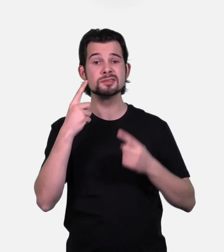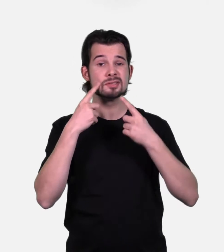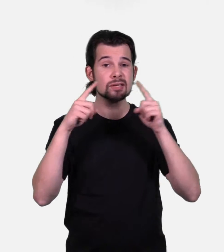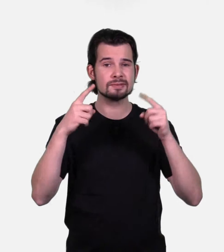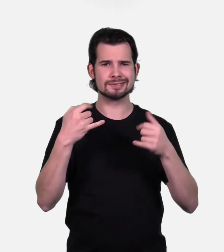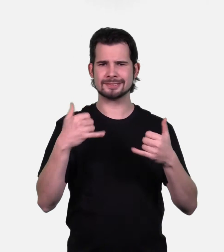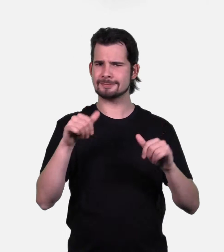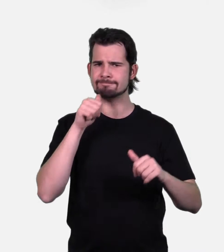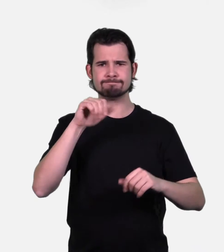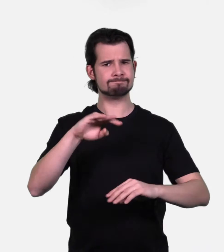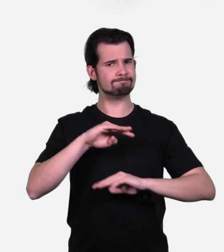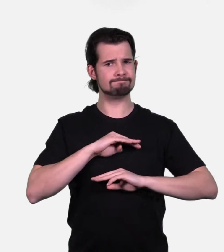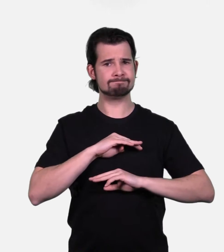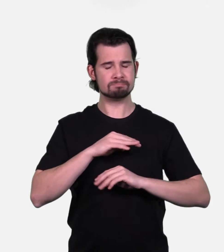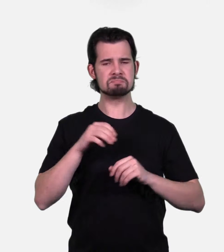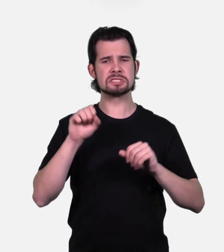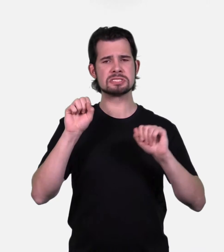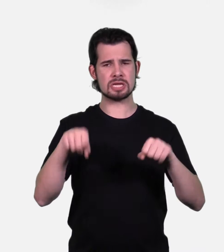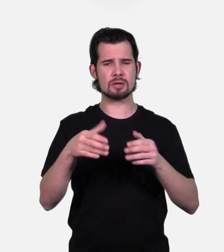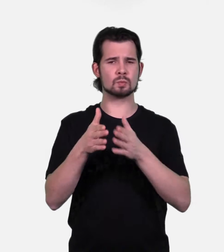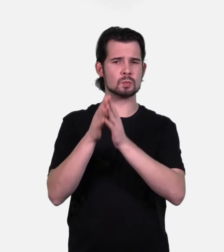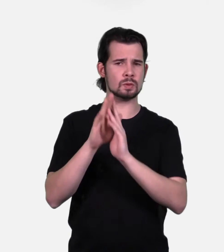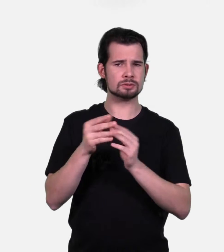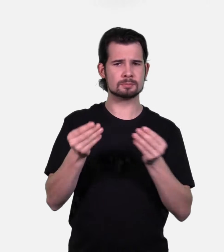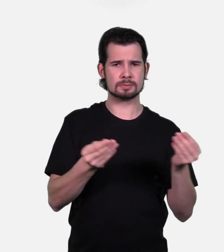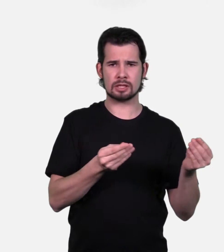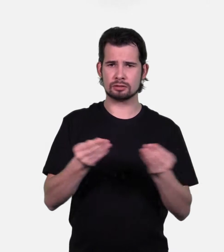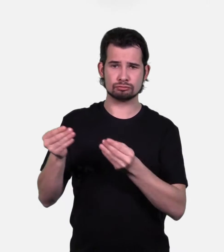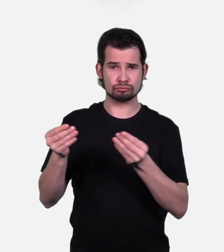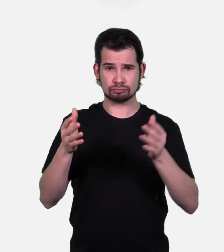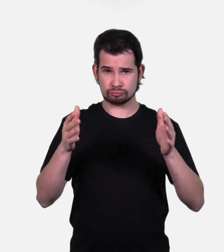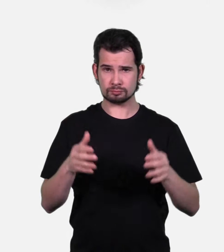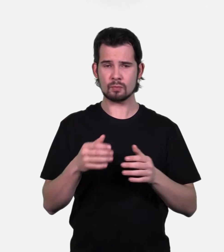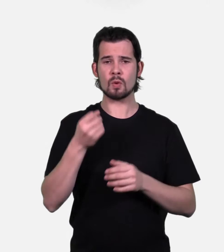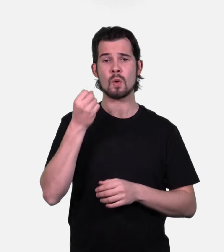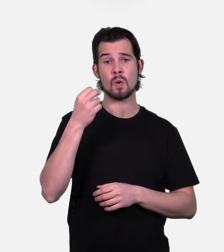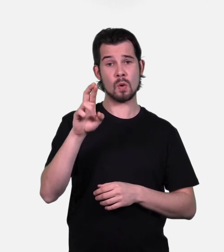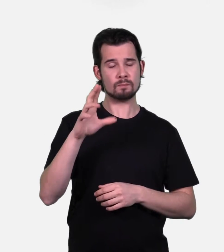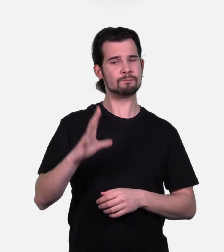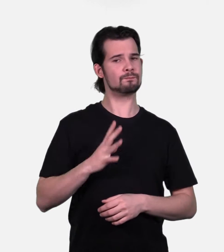you may choose to request mediation or formal adjudication.